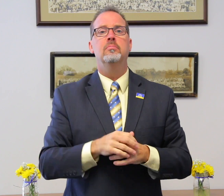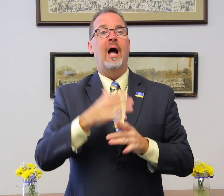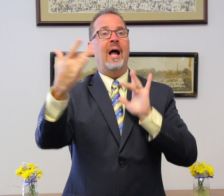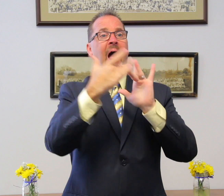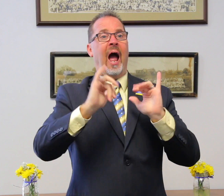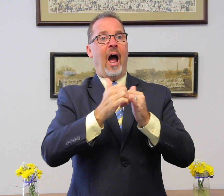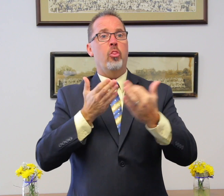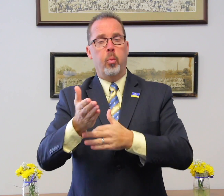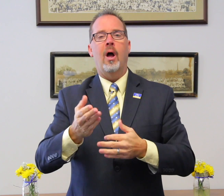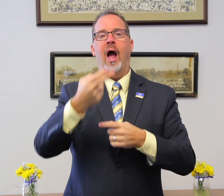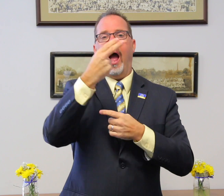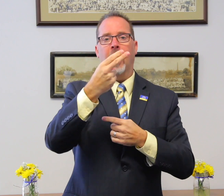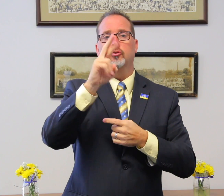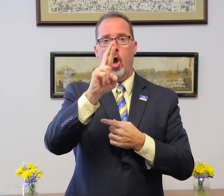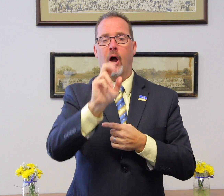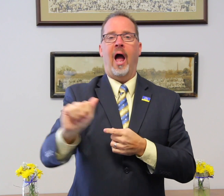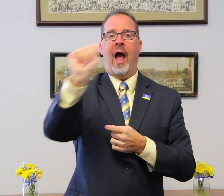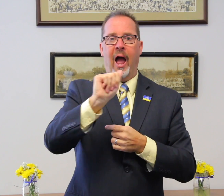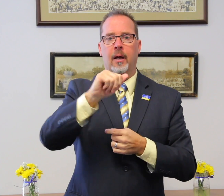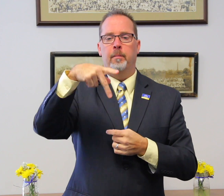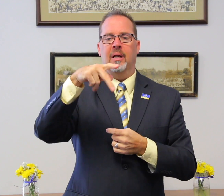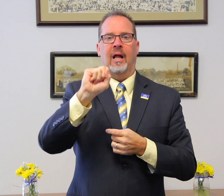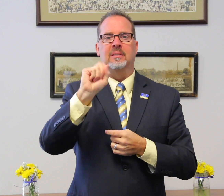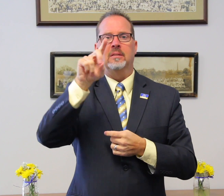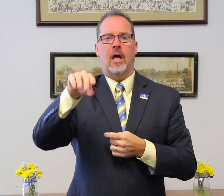hire back alumni or interested members of the community and you can contact us